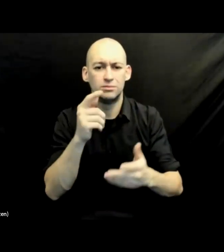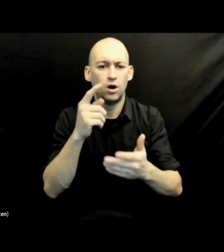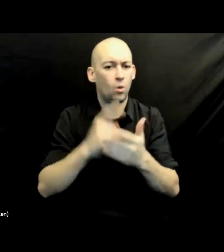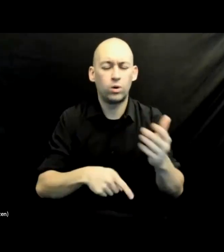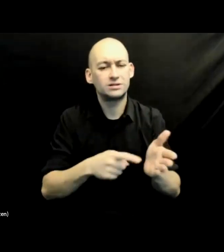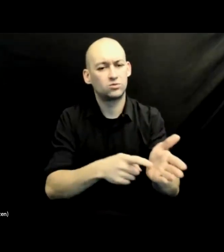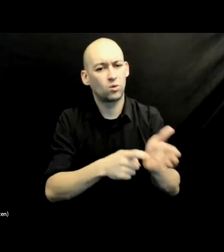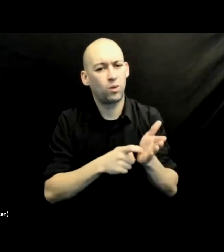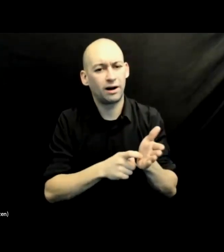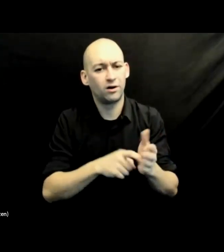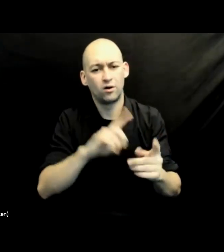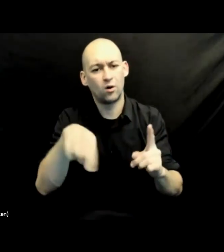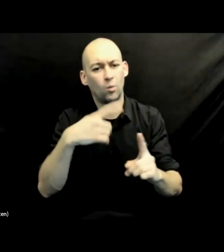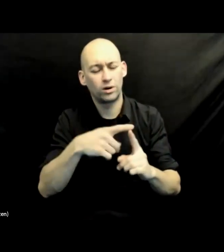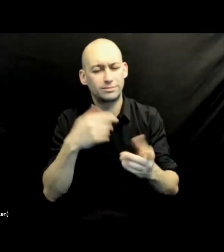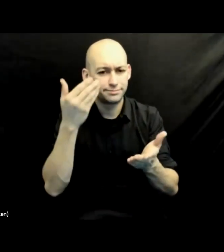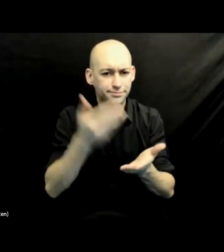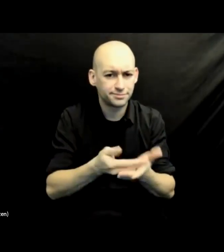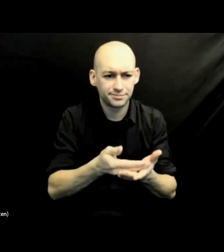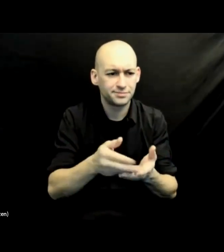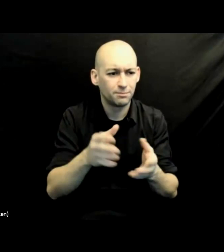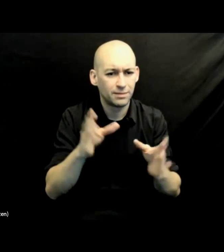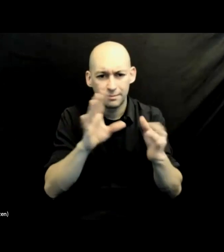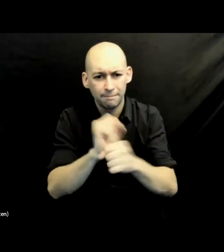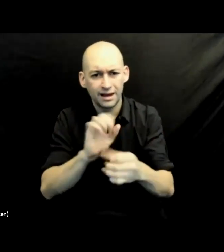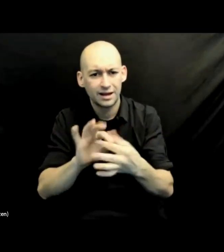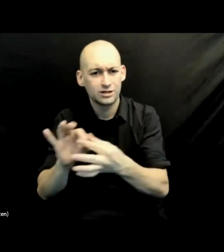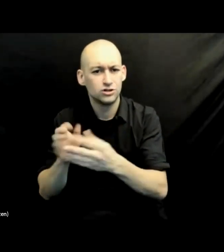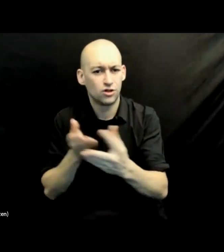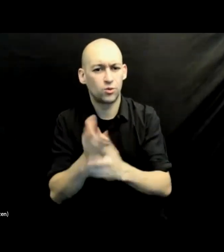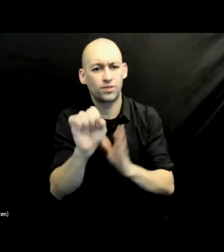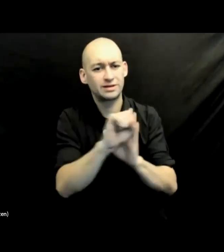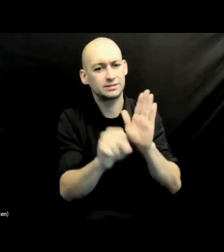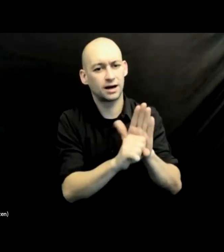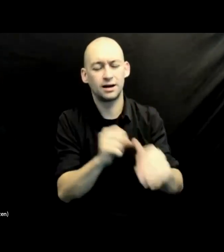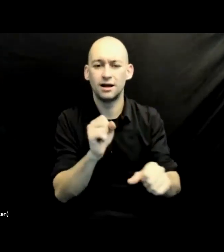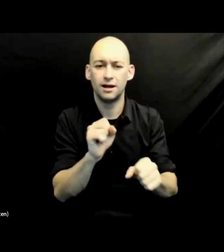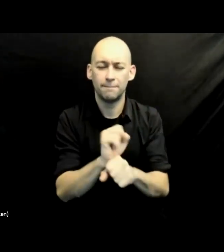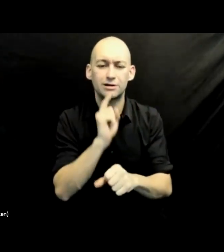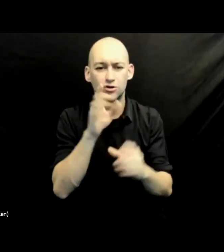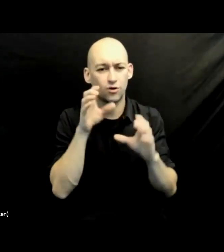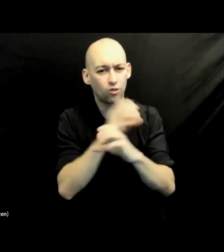to connections across the State, making sure that we're looking at, is there high speed availability